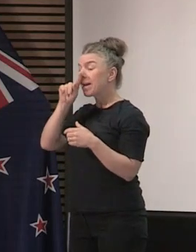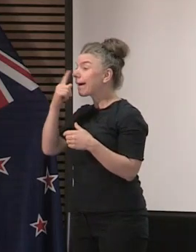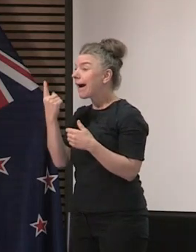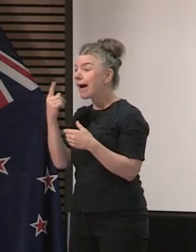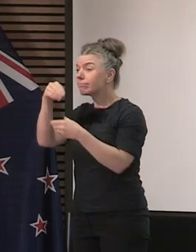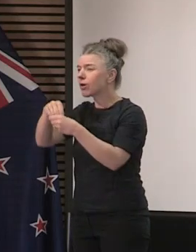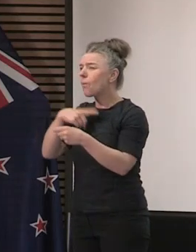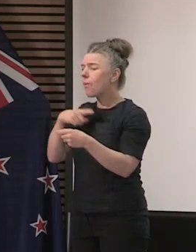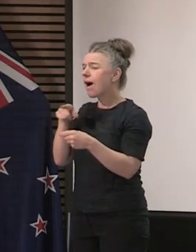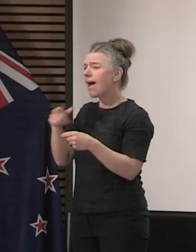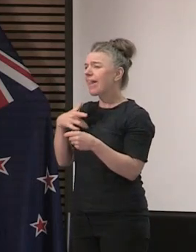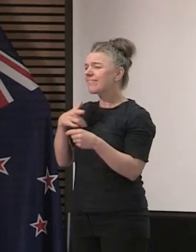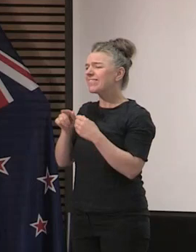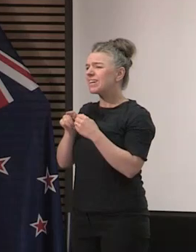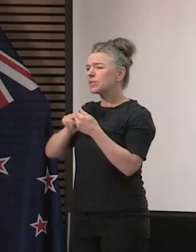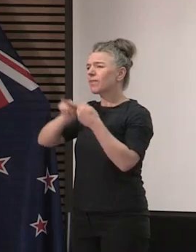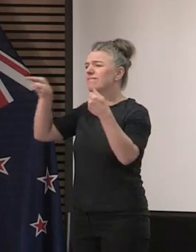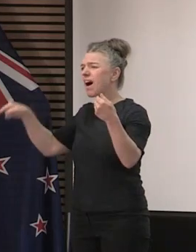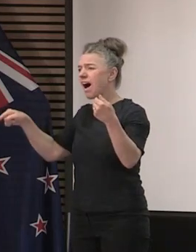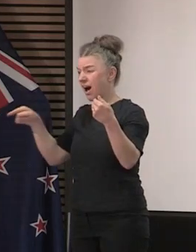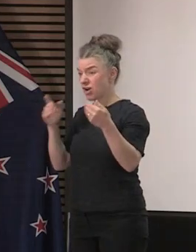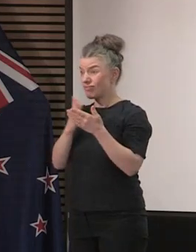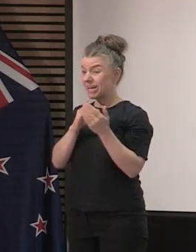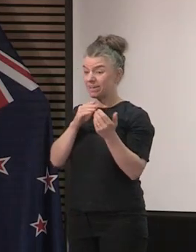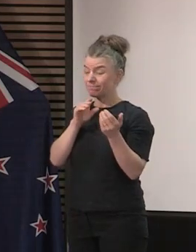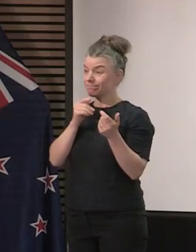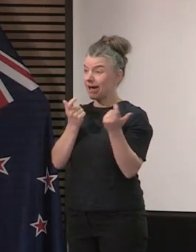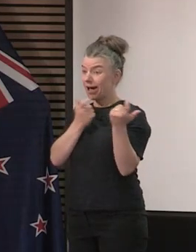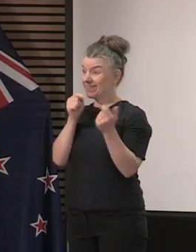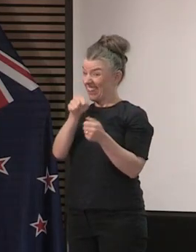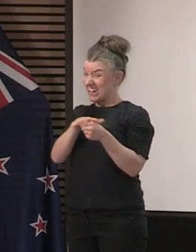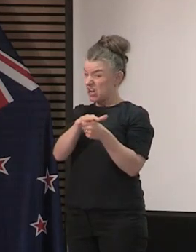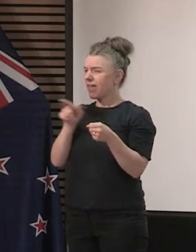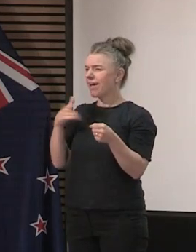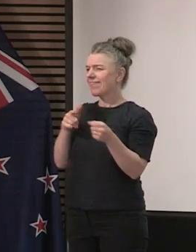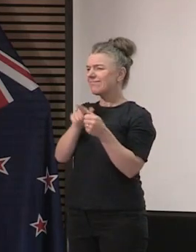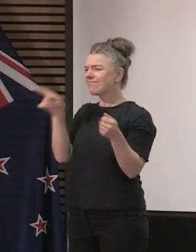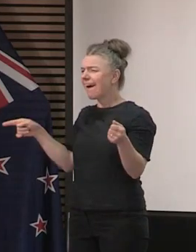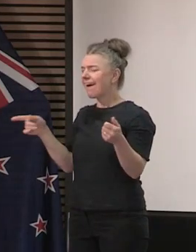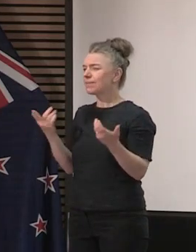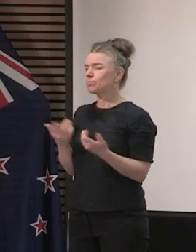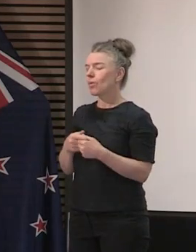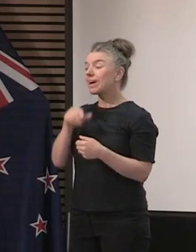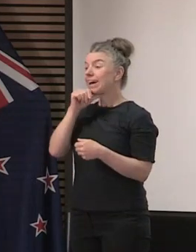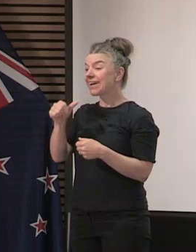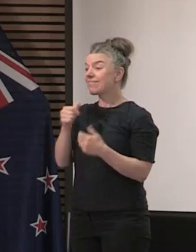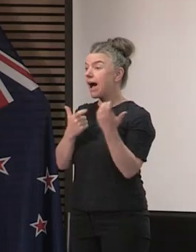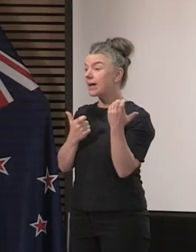hunting, some people would be excluded from the season. Perhaps in part because they live too great a distance to